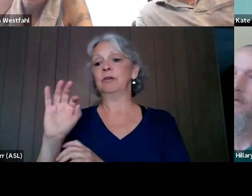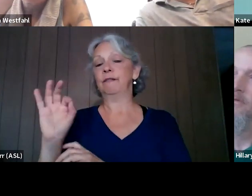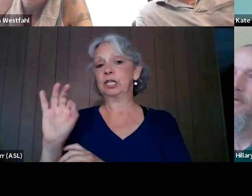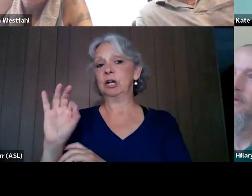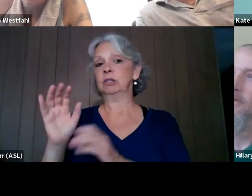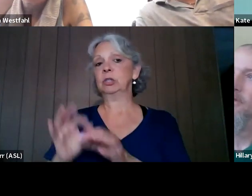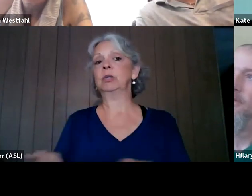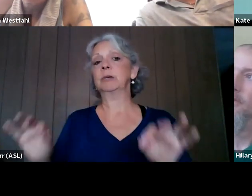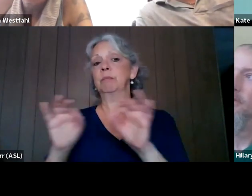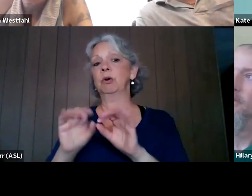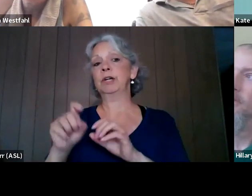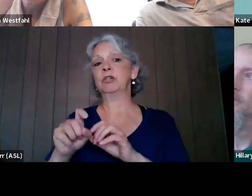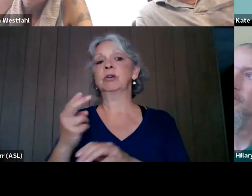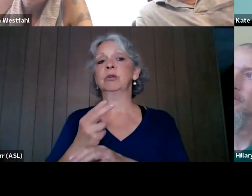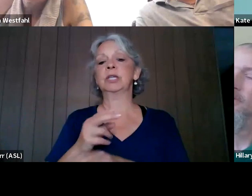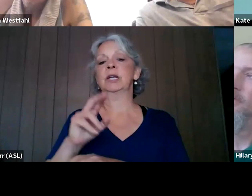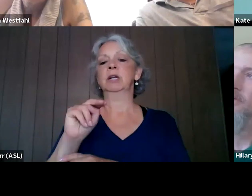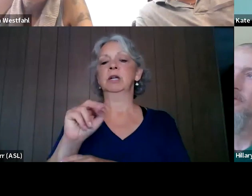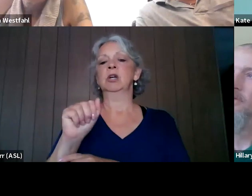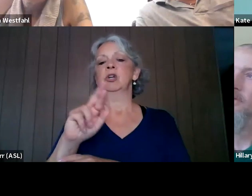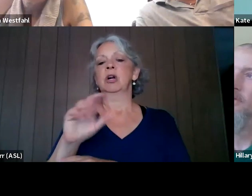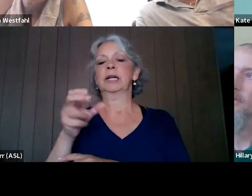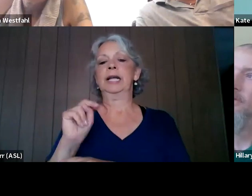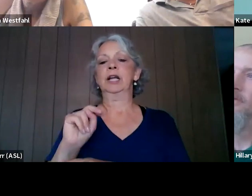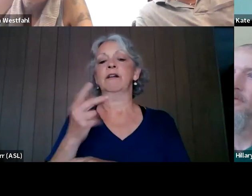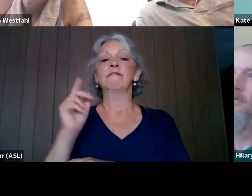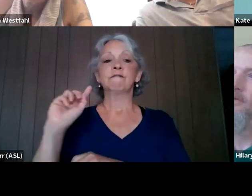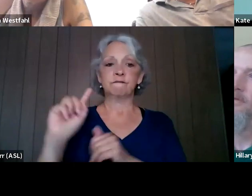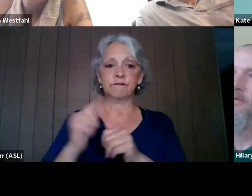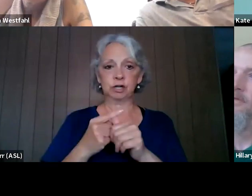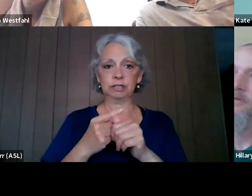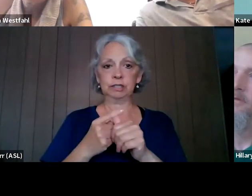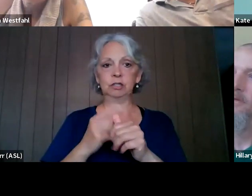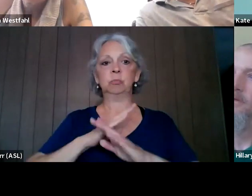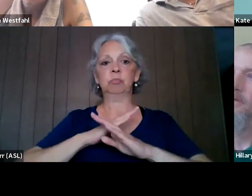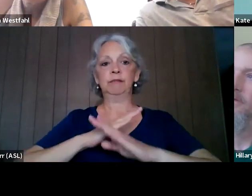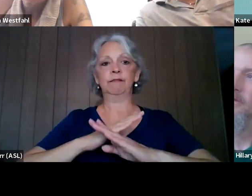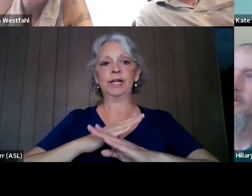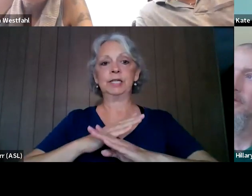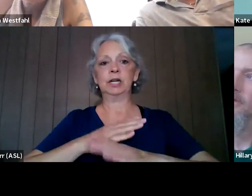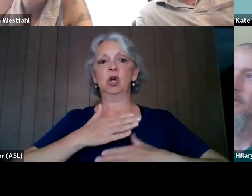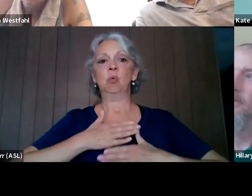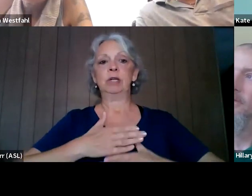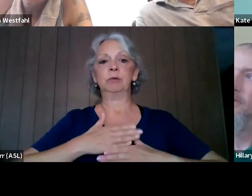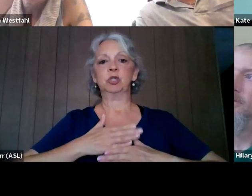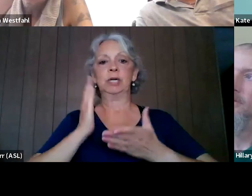to really make sure that we're using Narcan first just to make sure that we're preventing this like, you know, respiratory depression, and then acknowledging